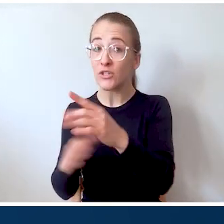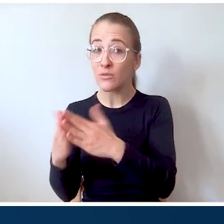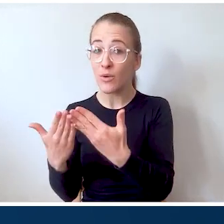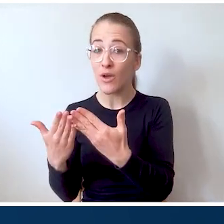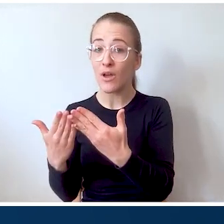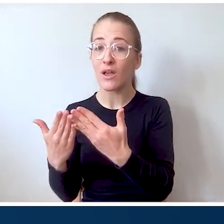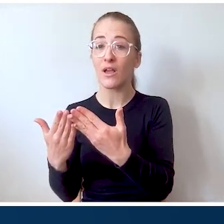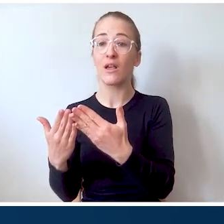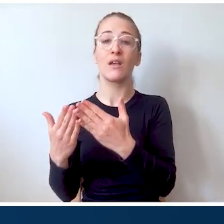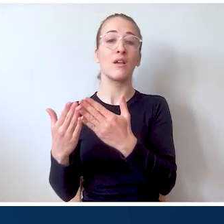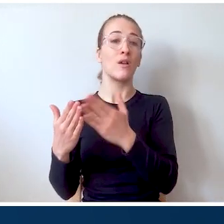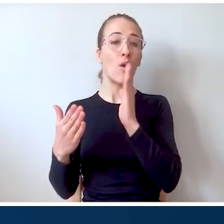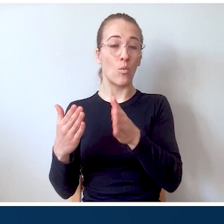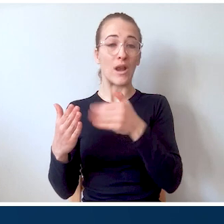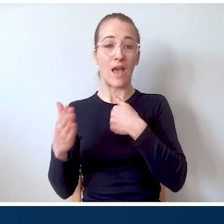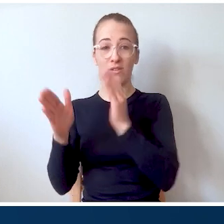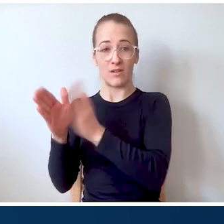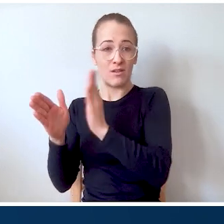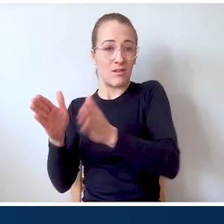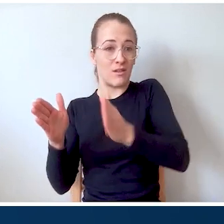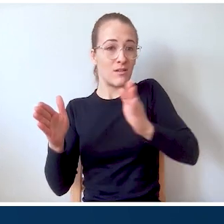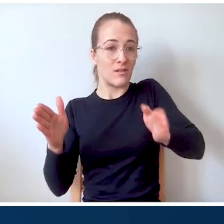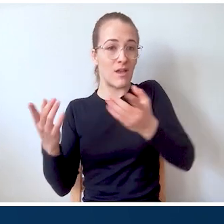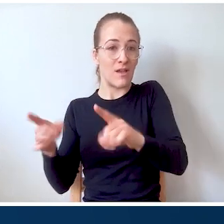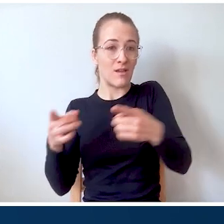and that it would be chronicle events in my life.